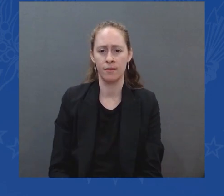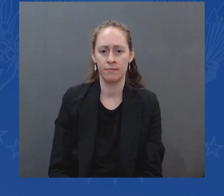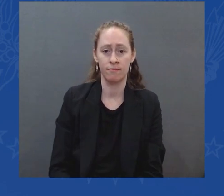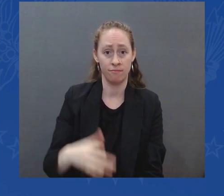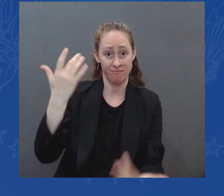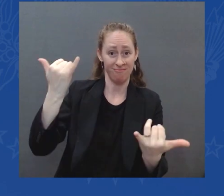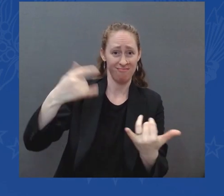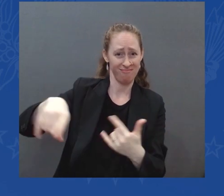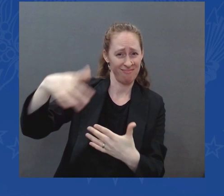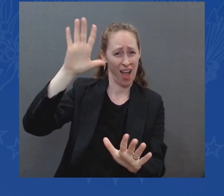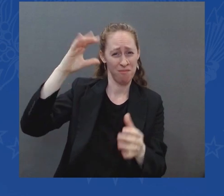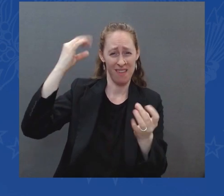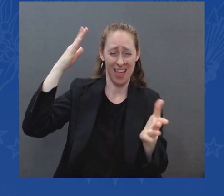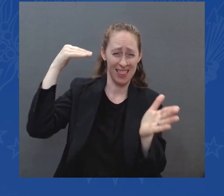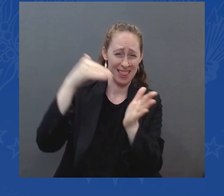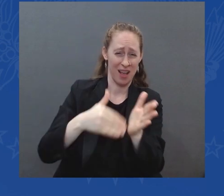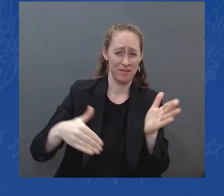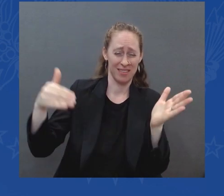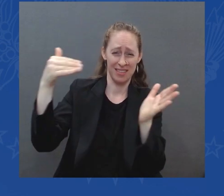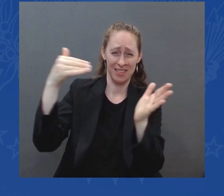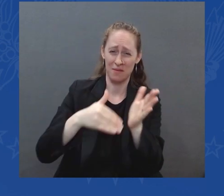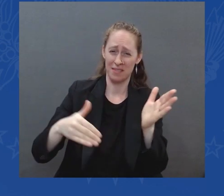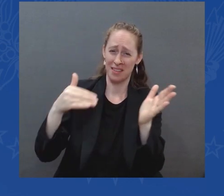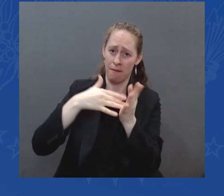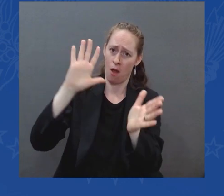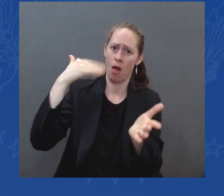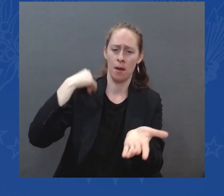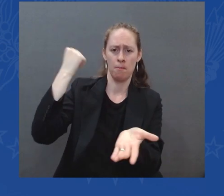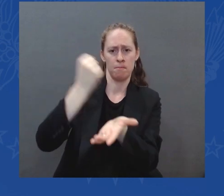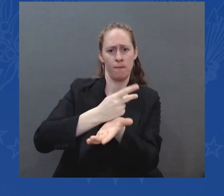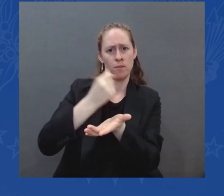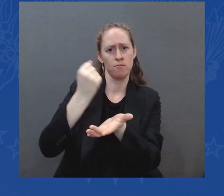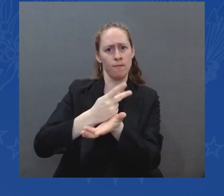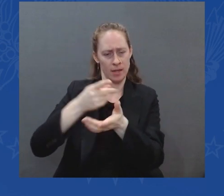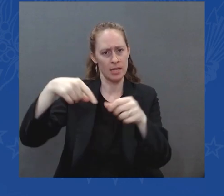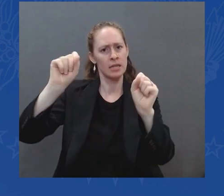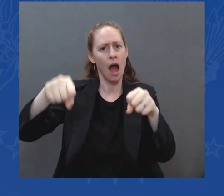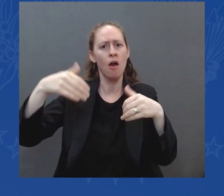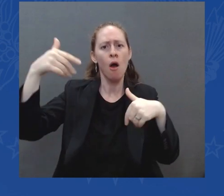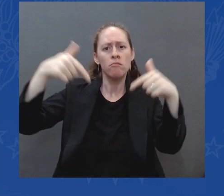There are more than a [12] million unused acres they have a right to -- to pump on.